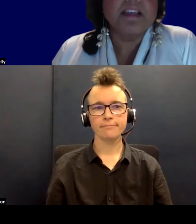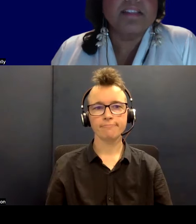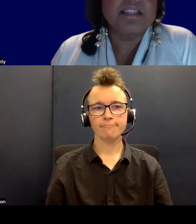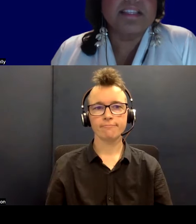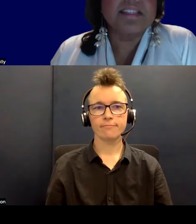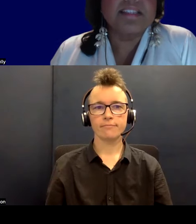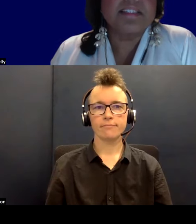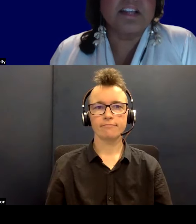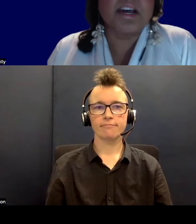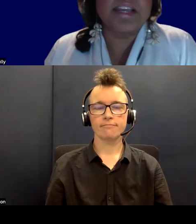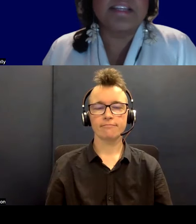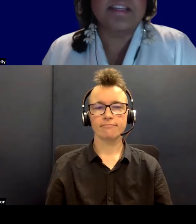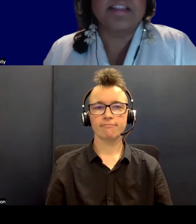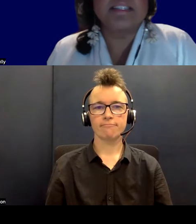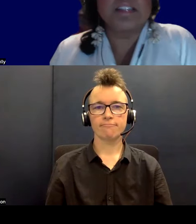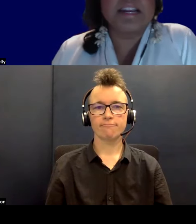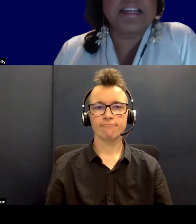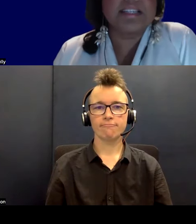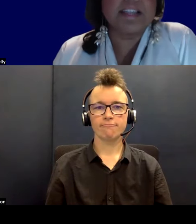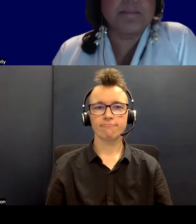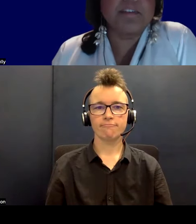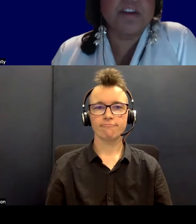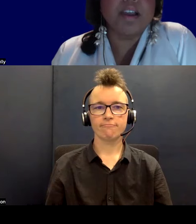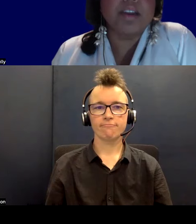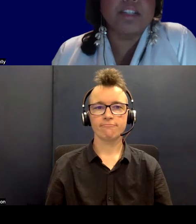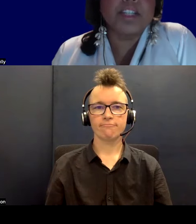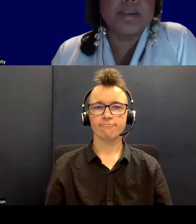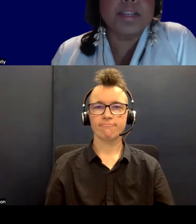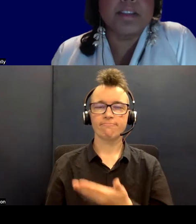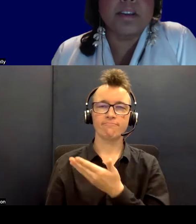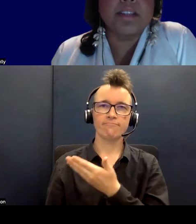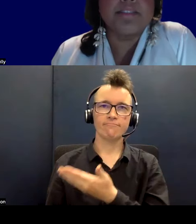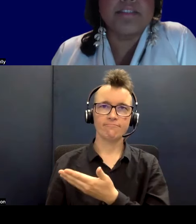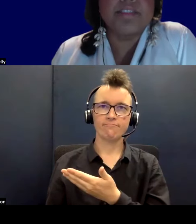So this slide has a number of icons showing signs for vision,